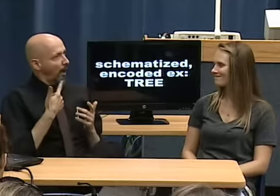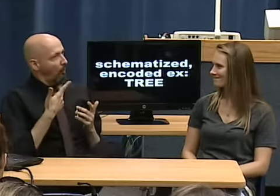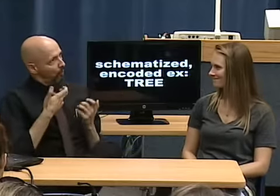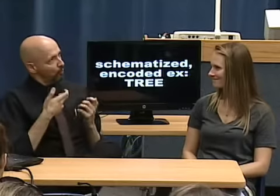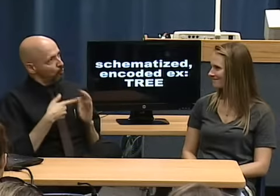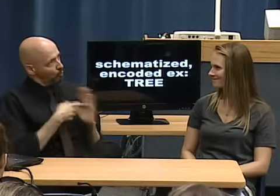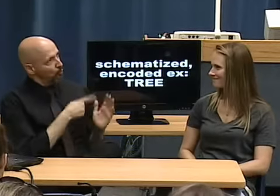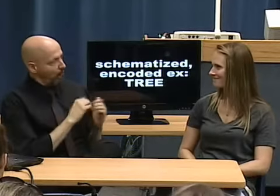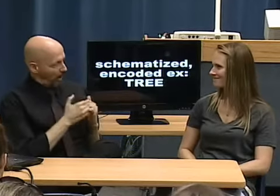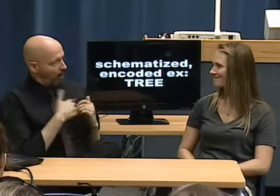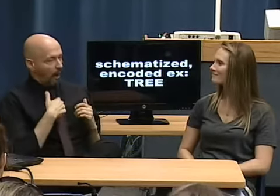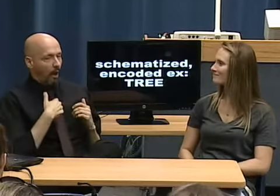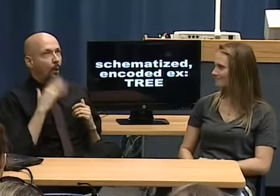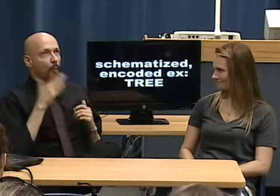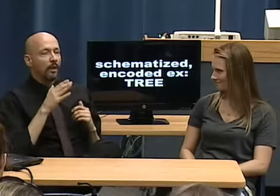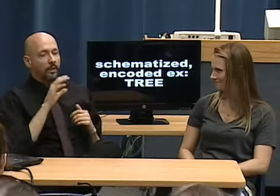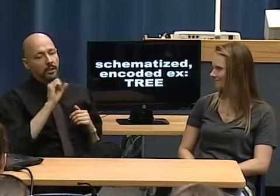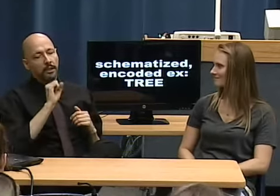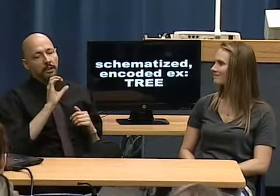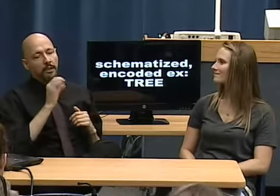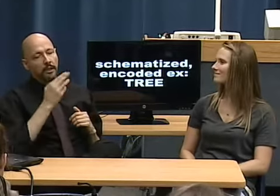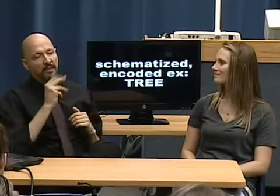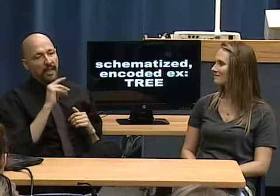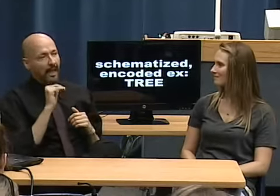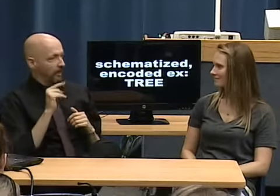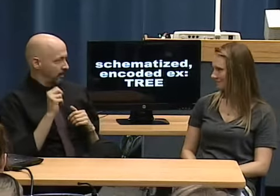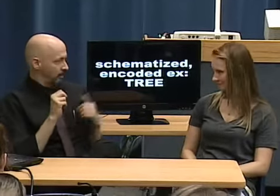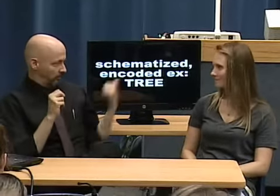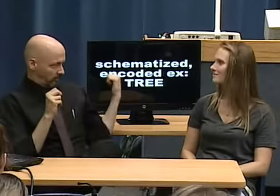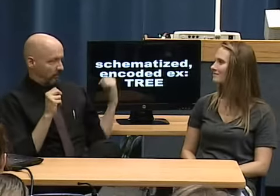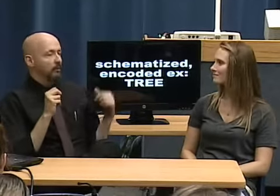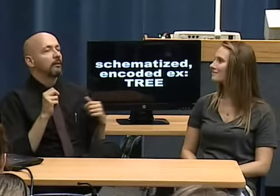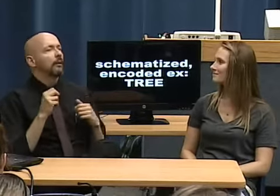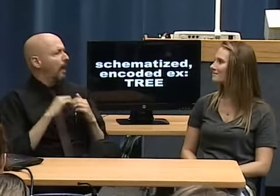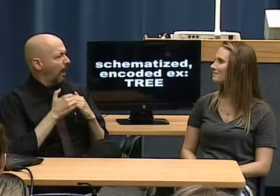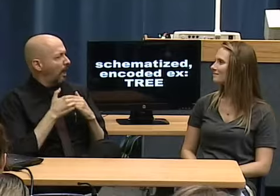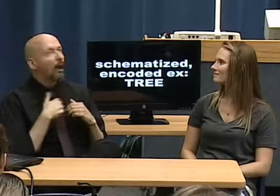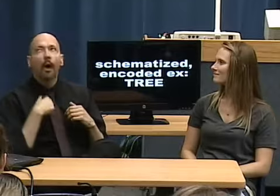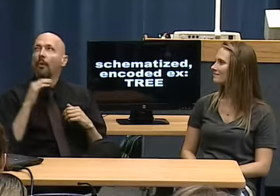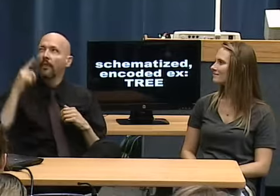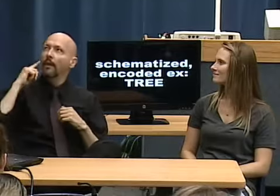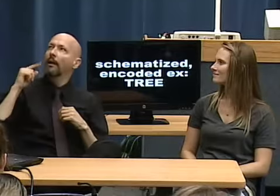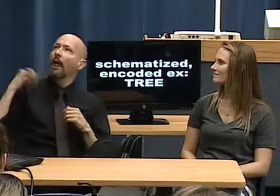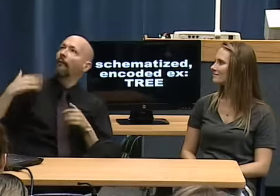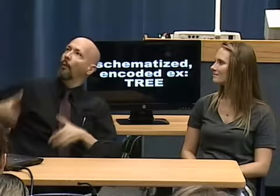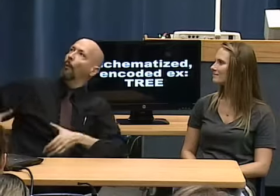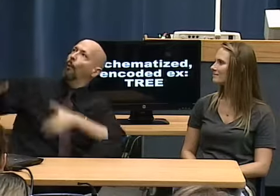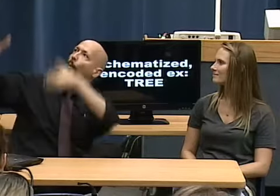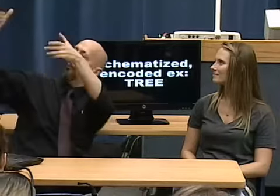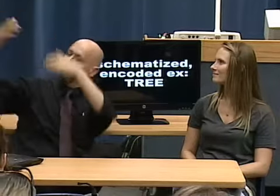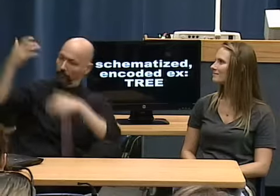I want to show you how I would schematize How I would look at that tree